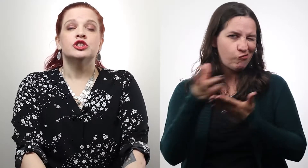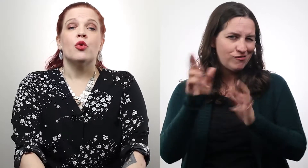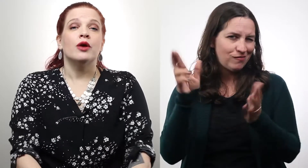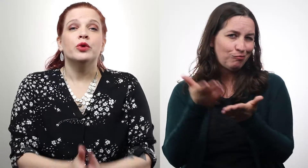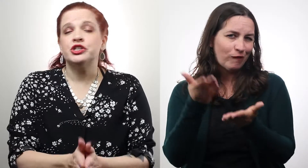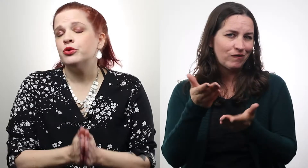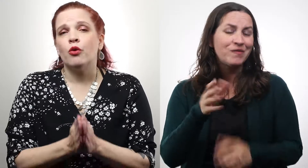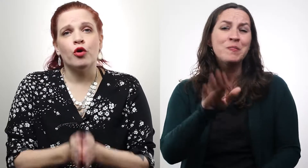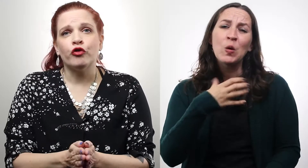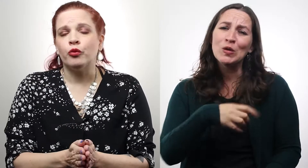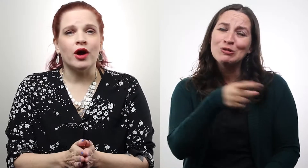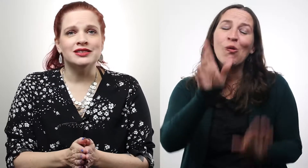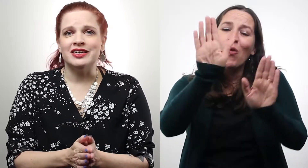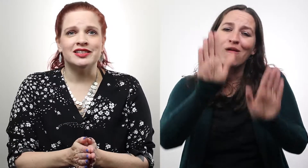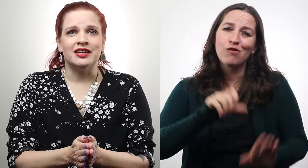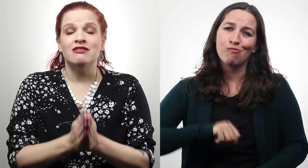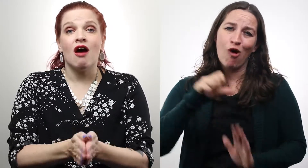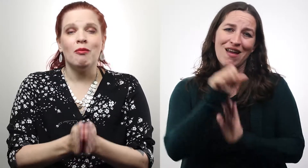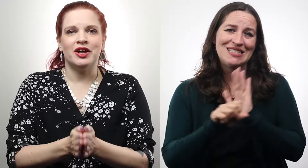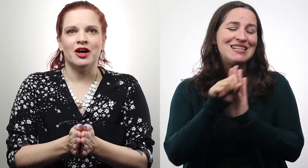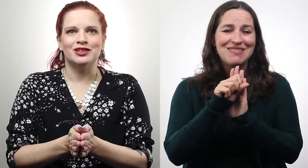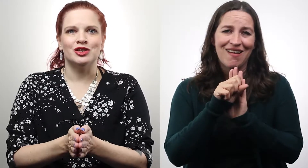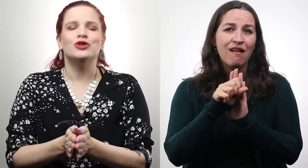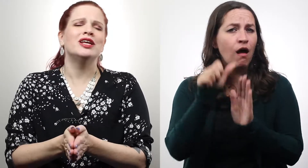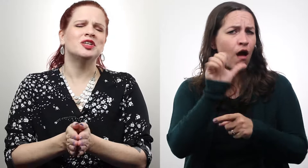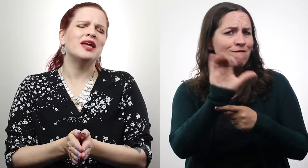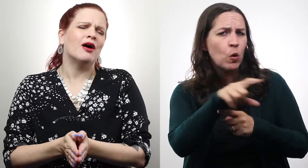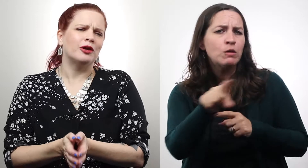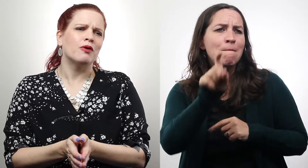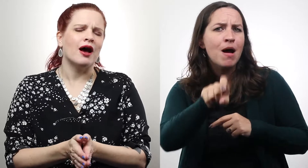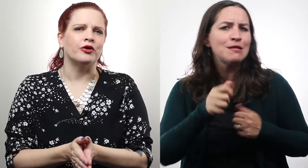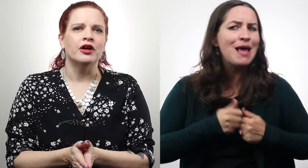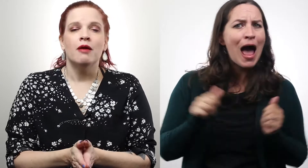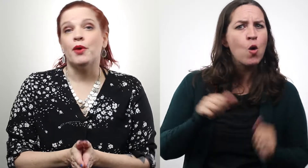So I wish you a wonderful pride season, not because you need to be out and proud, but